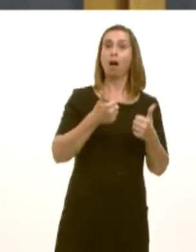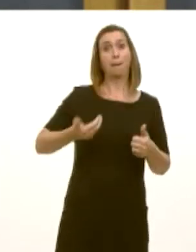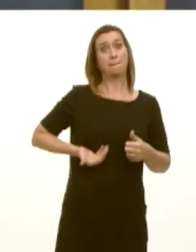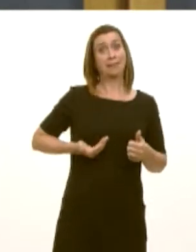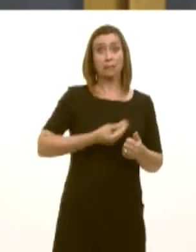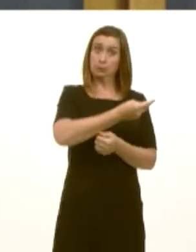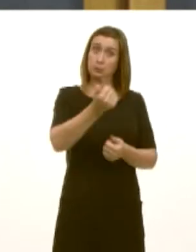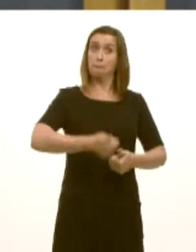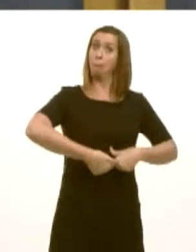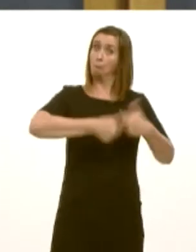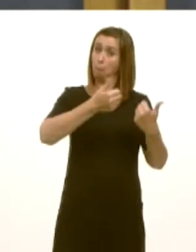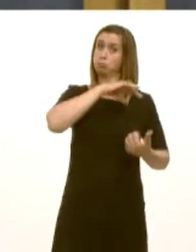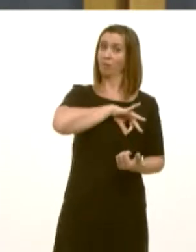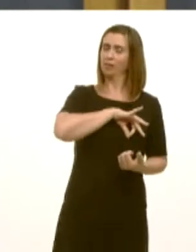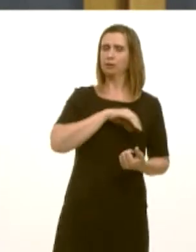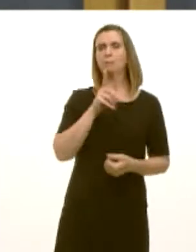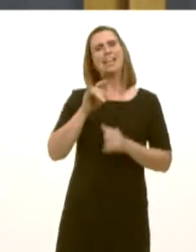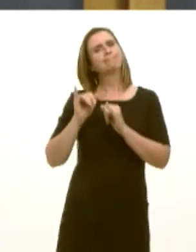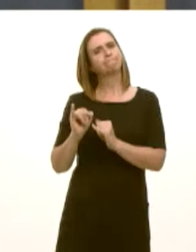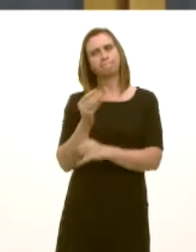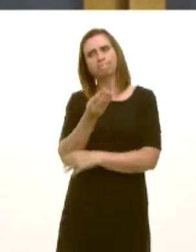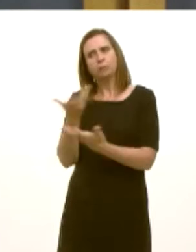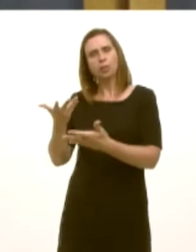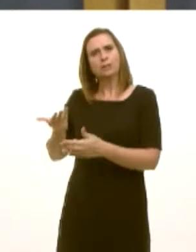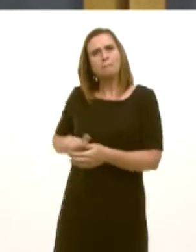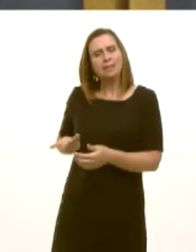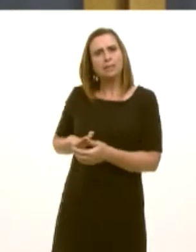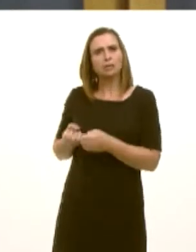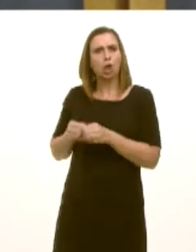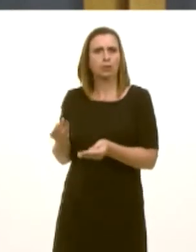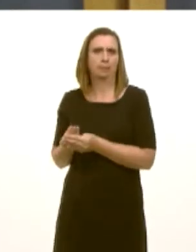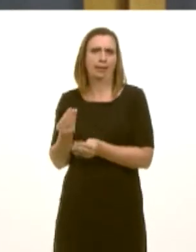bad news was that many businesses suffered losses, lots more of the public were inconvenienced,